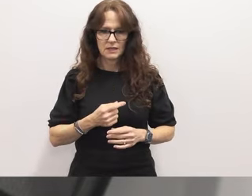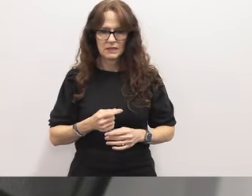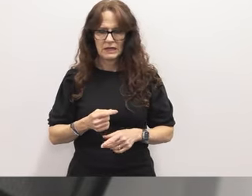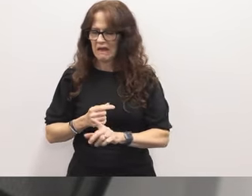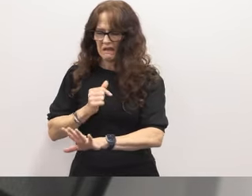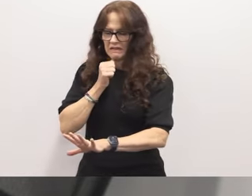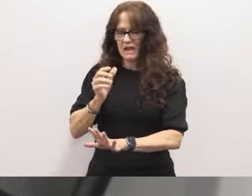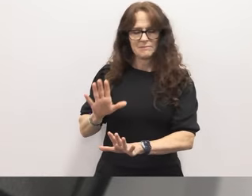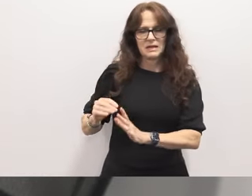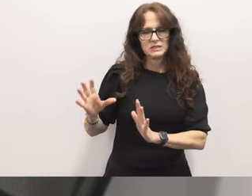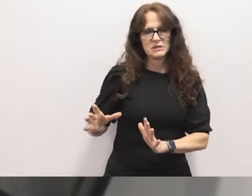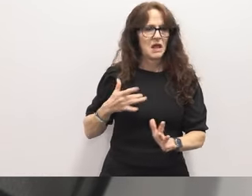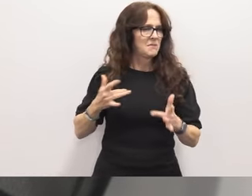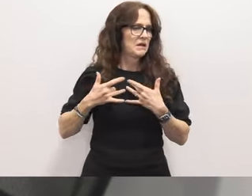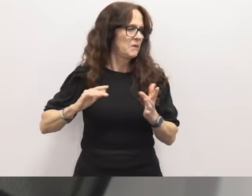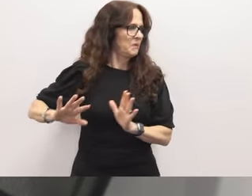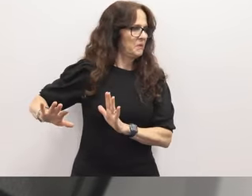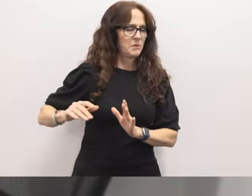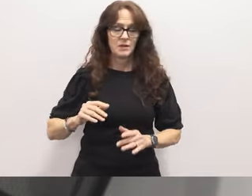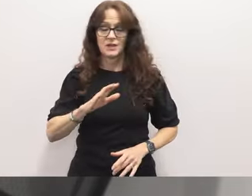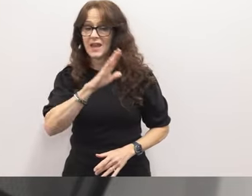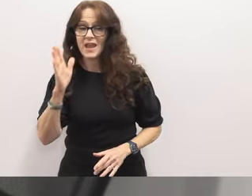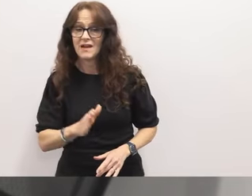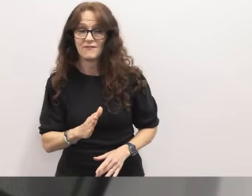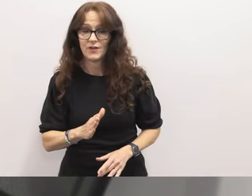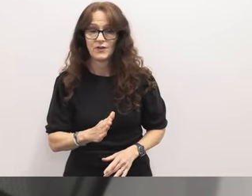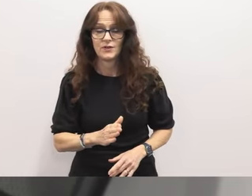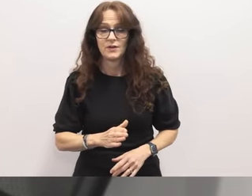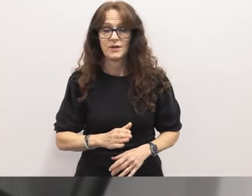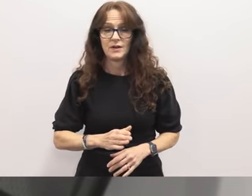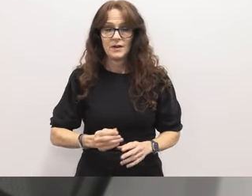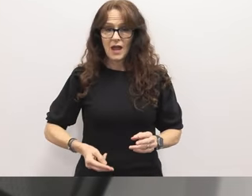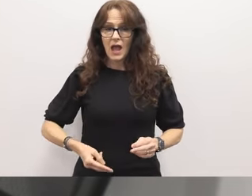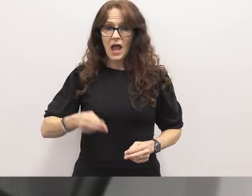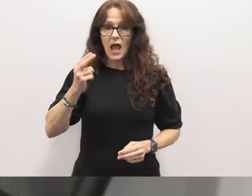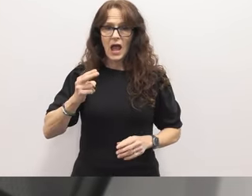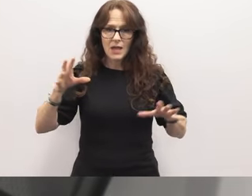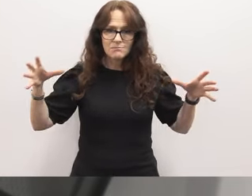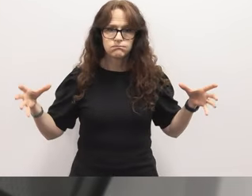Or, "That's not my concern." No, there's a high collective efficacy at Lincoln.